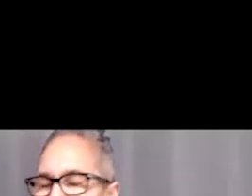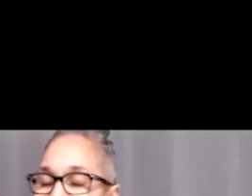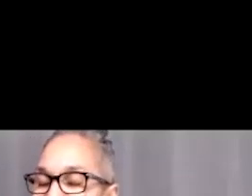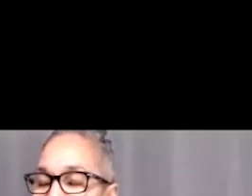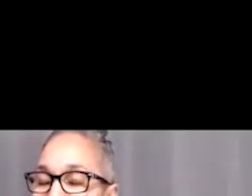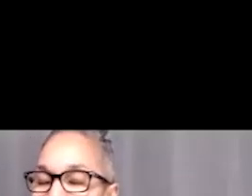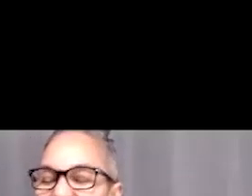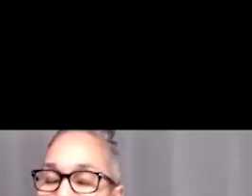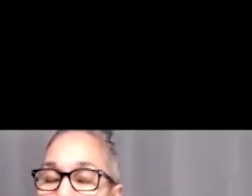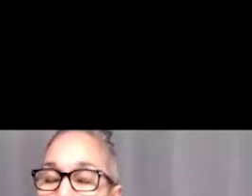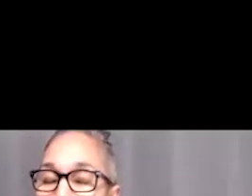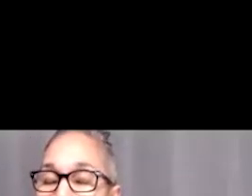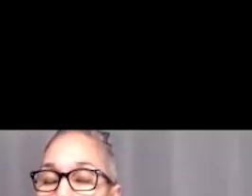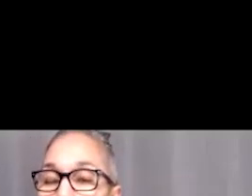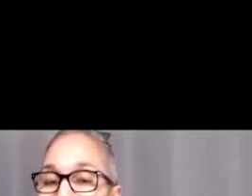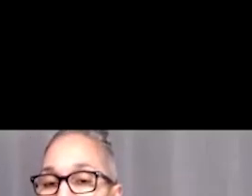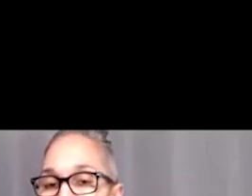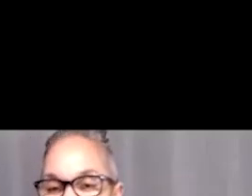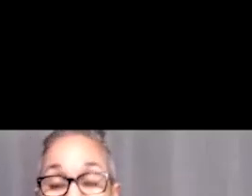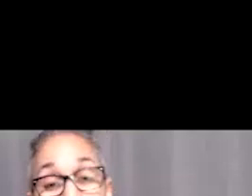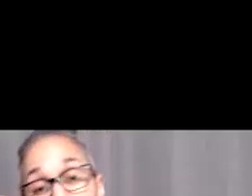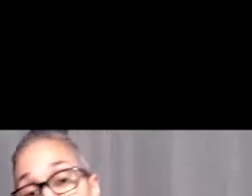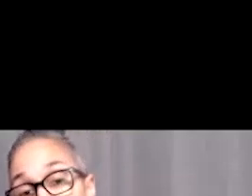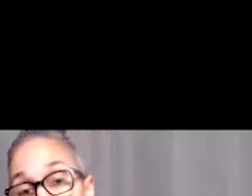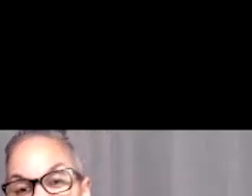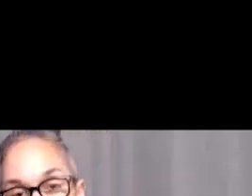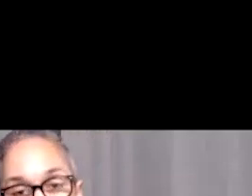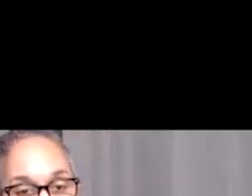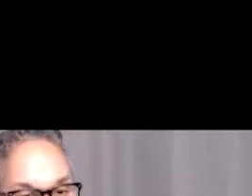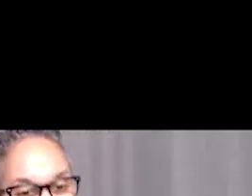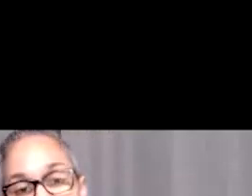gives the example of a three unit course, that is 18 weeks.